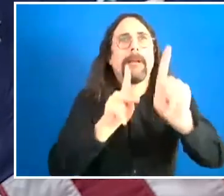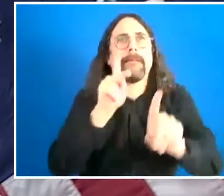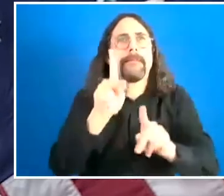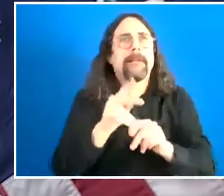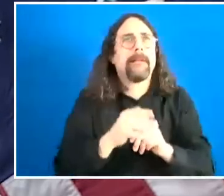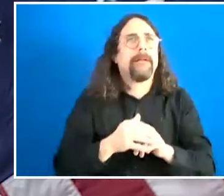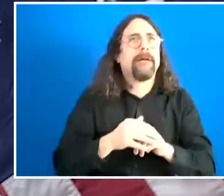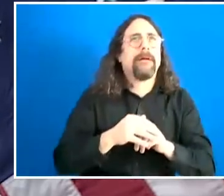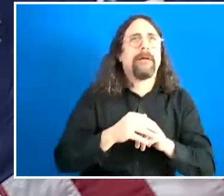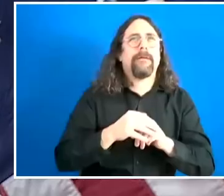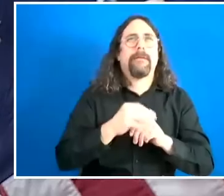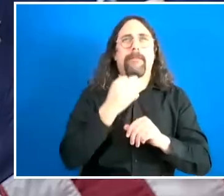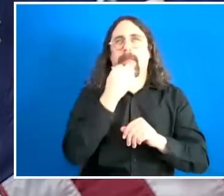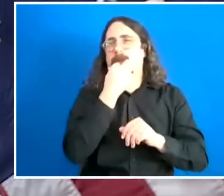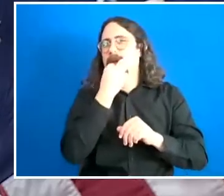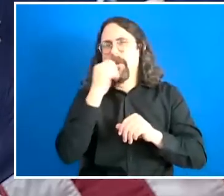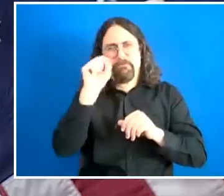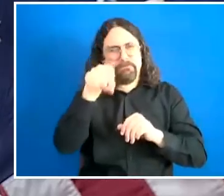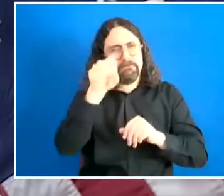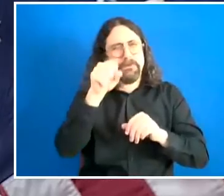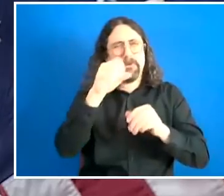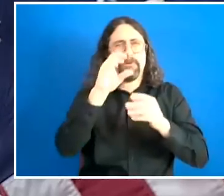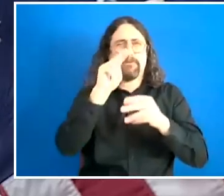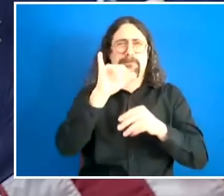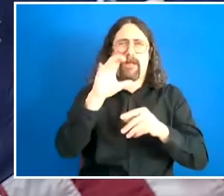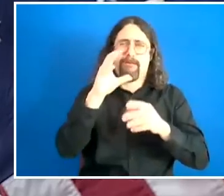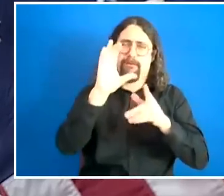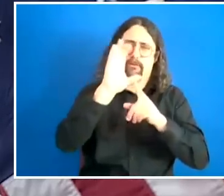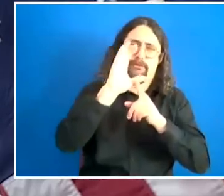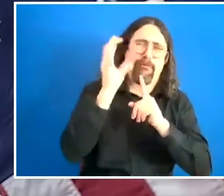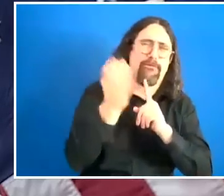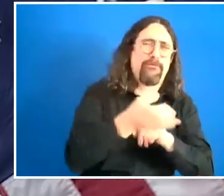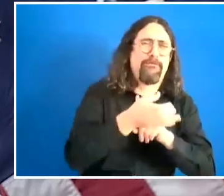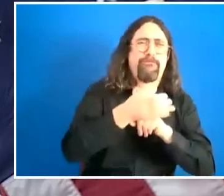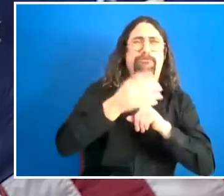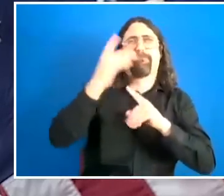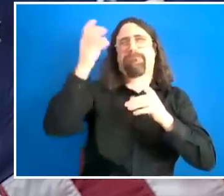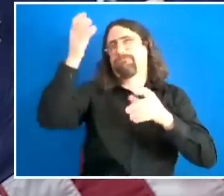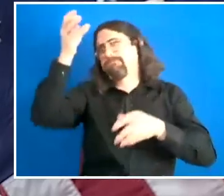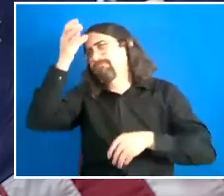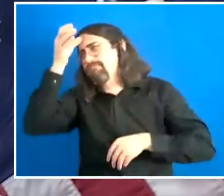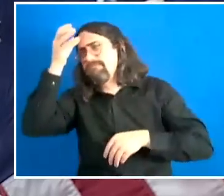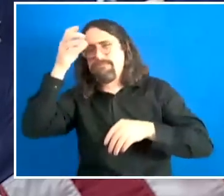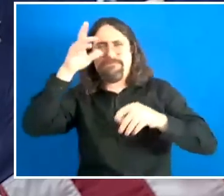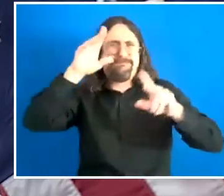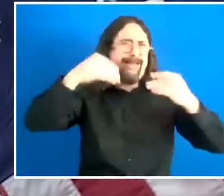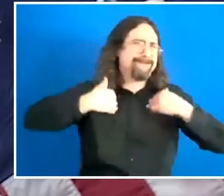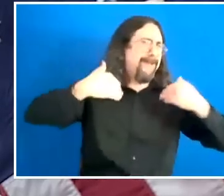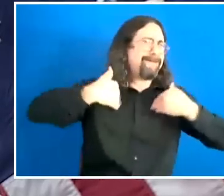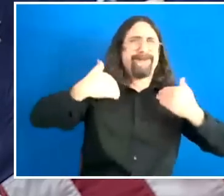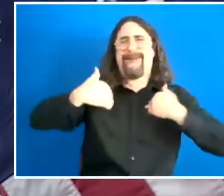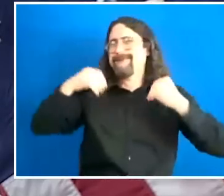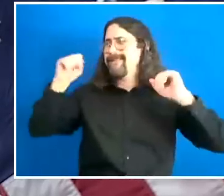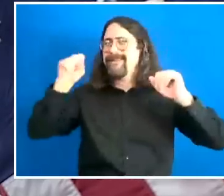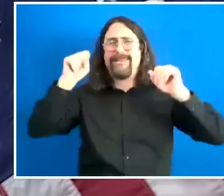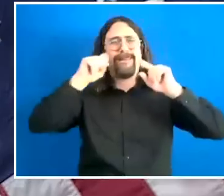BUT IT'S YOU THAT MAKES THIS THE GREATEST CITY IN THE WORLD. YOUR STRENGTH, YOUR CREATIVITY,